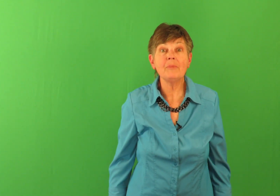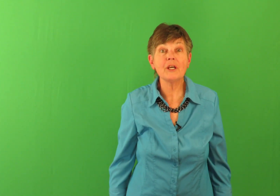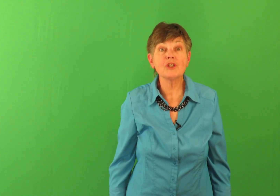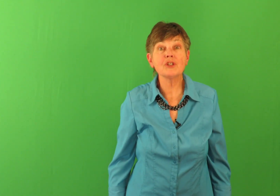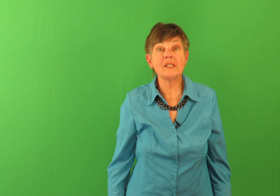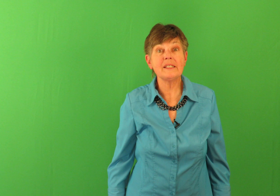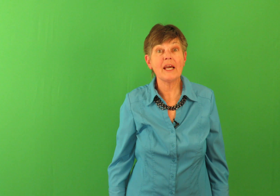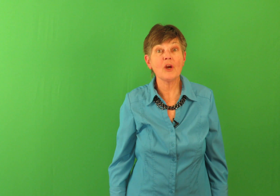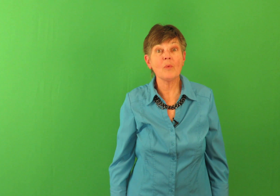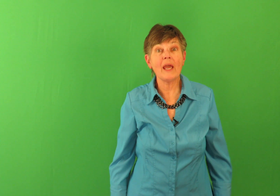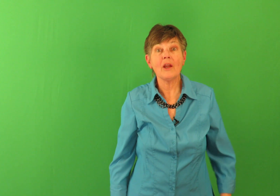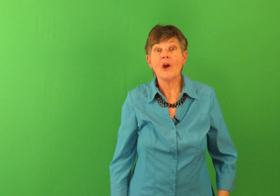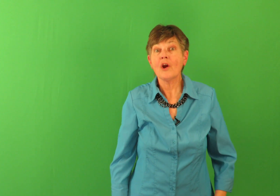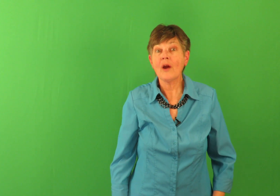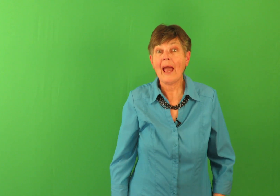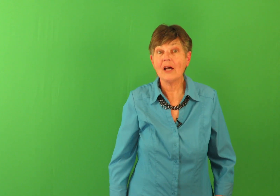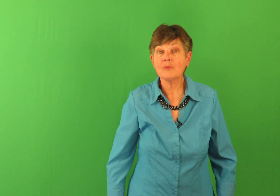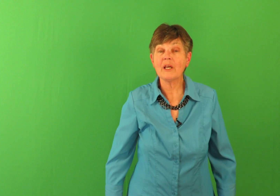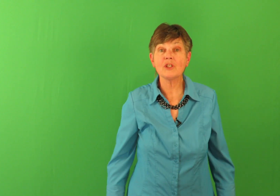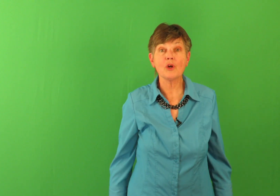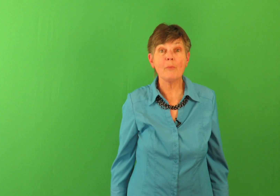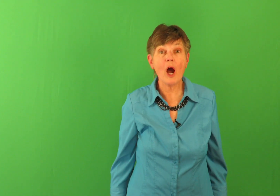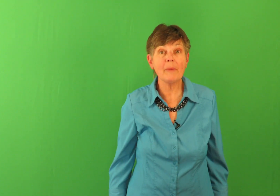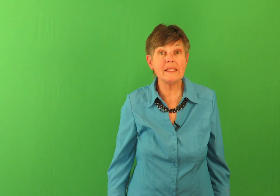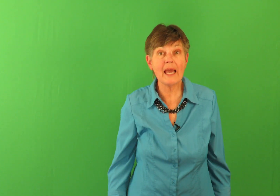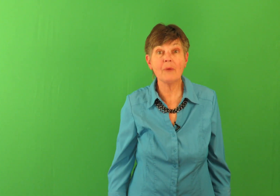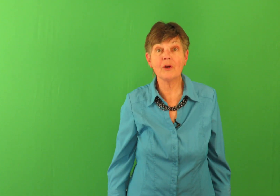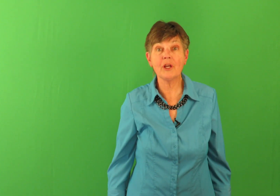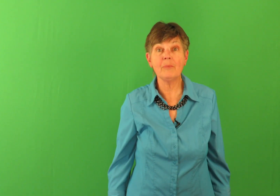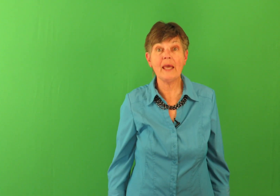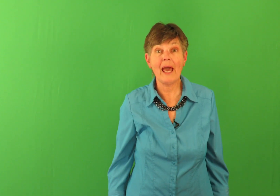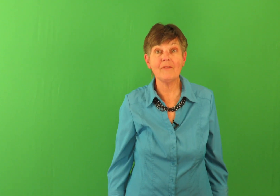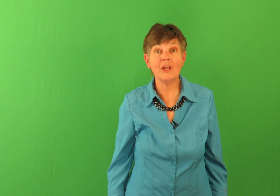pictures to decorate her house because her mom and dad were going to be having